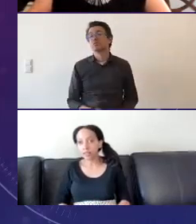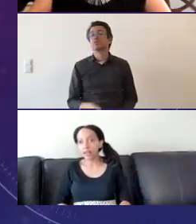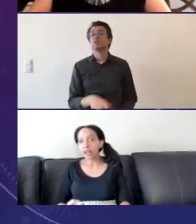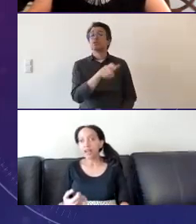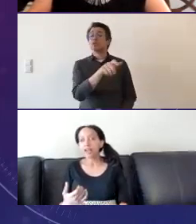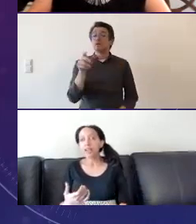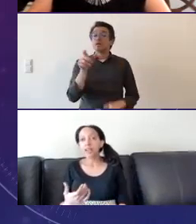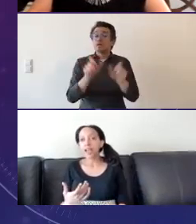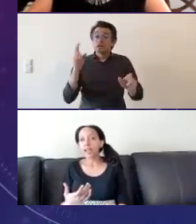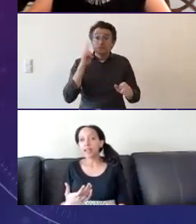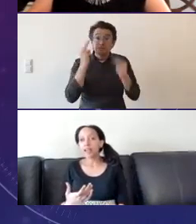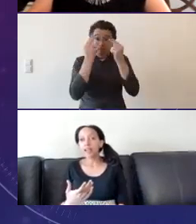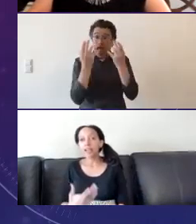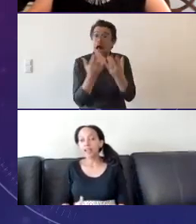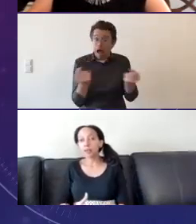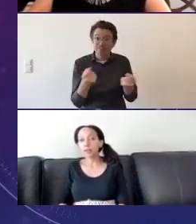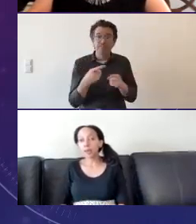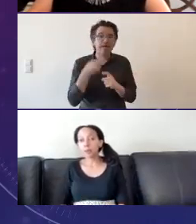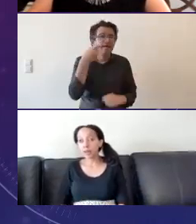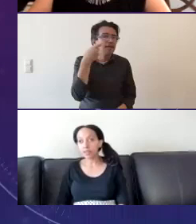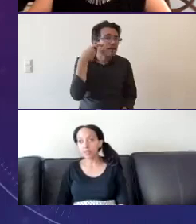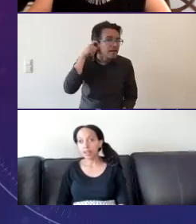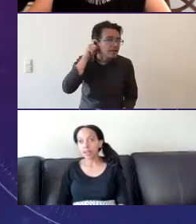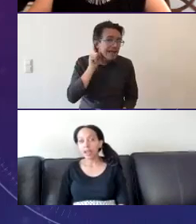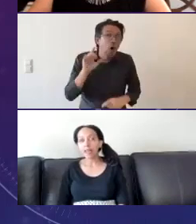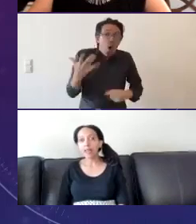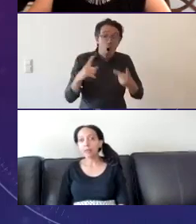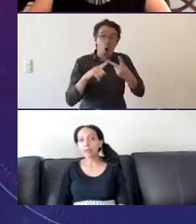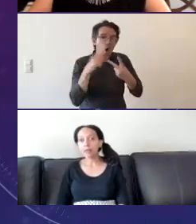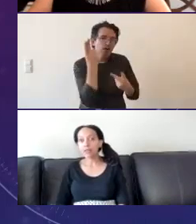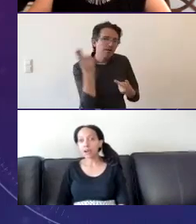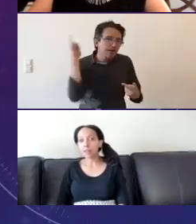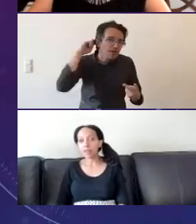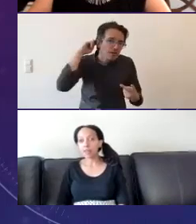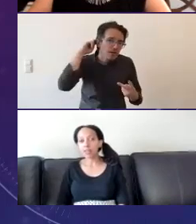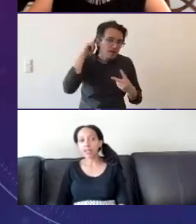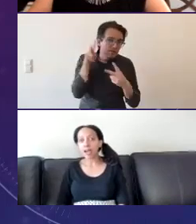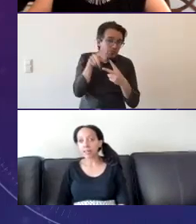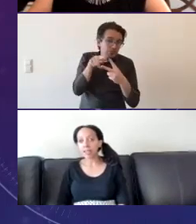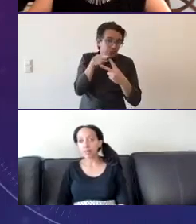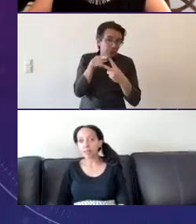can can hear quite well and they will use accommodations like asking people to